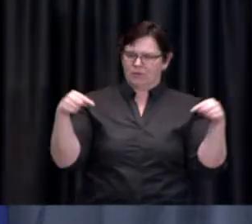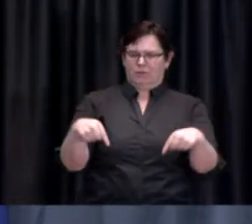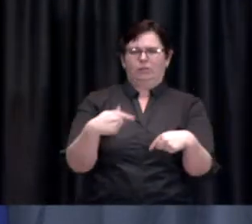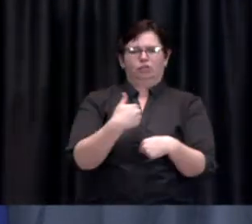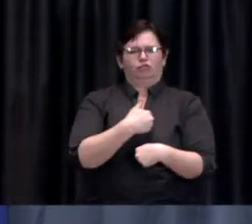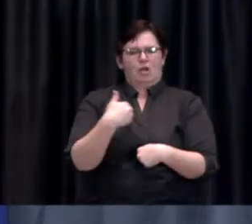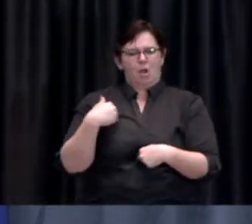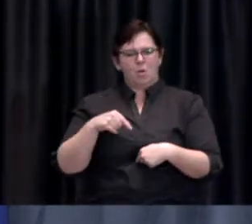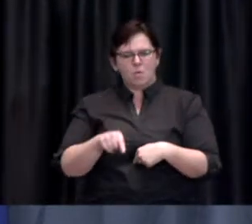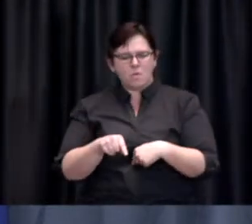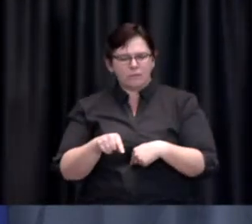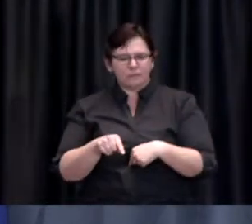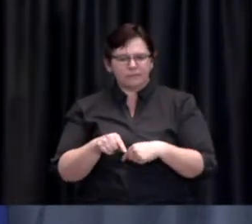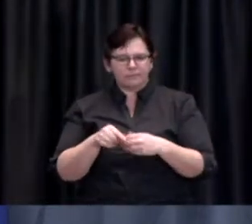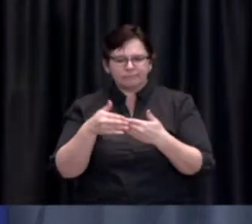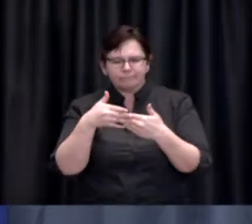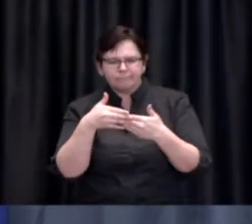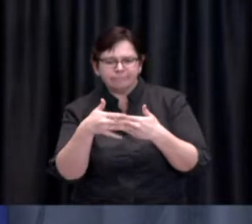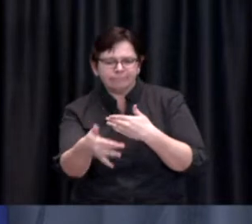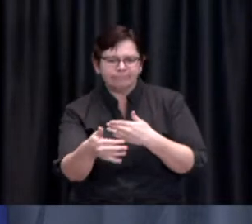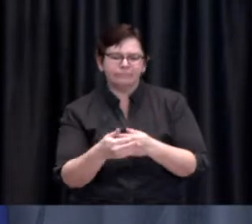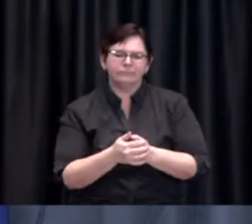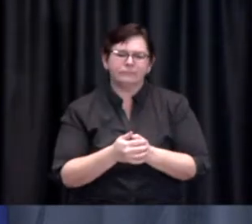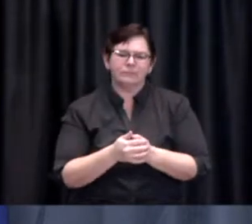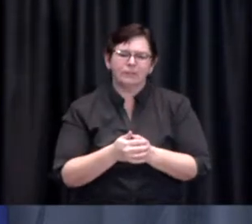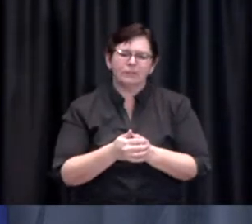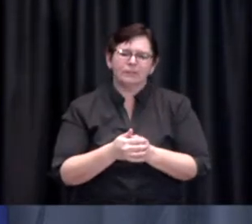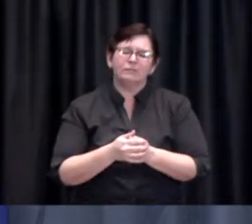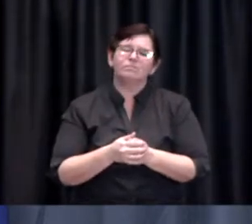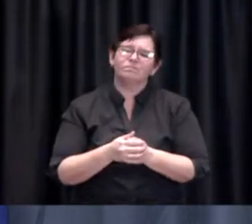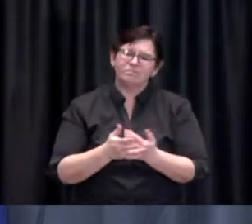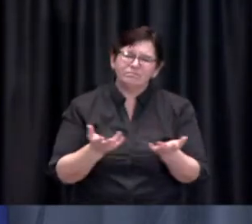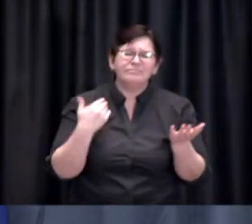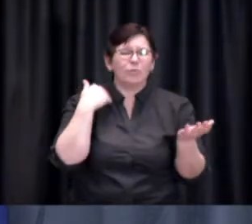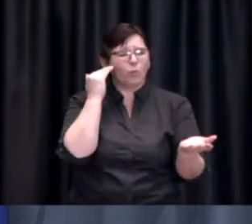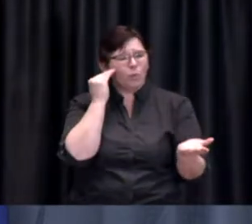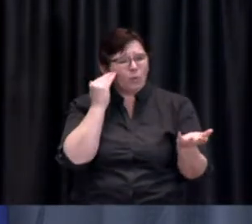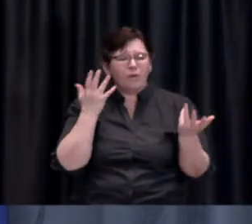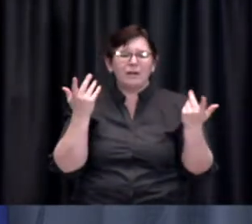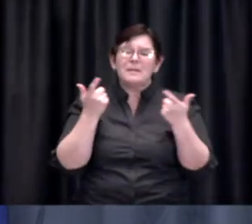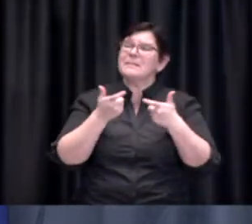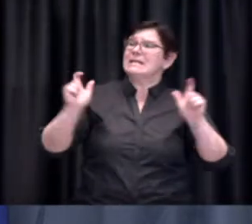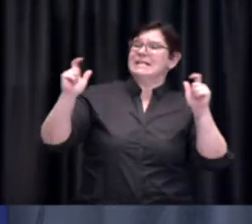I know that these major events and in-person city events will be back